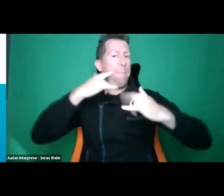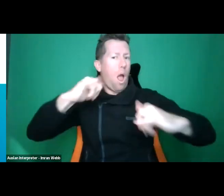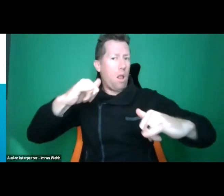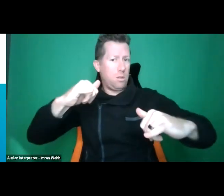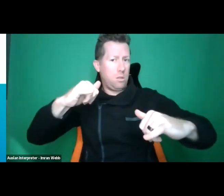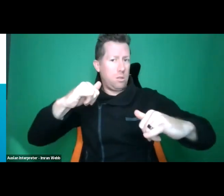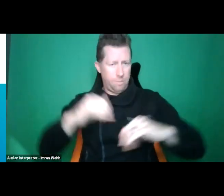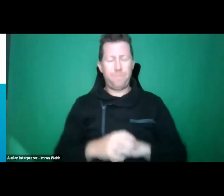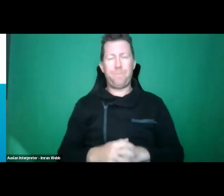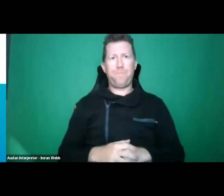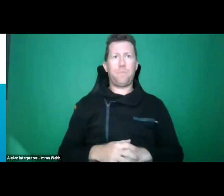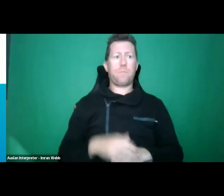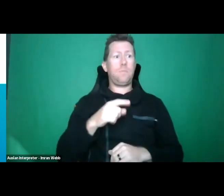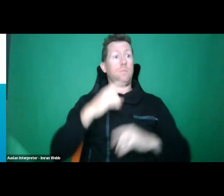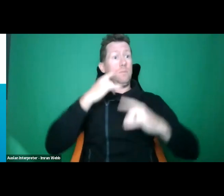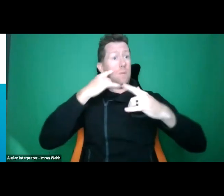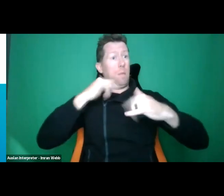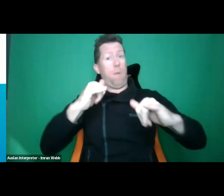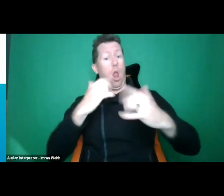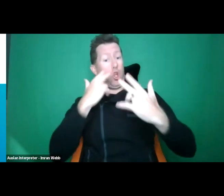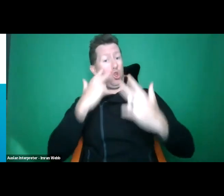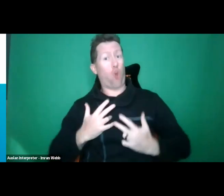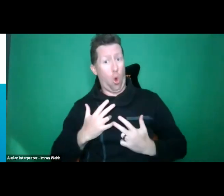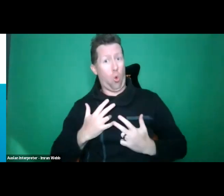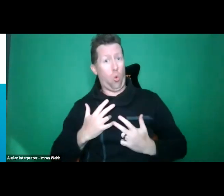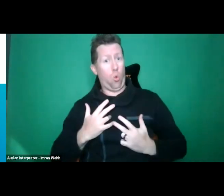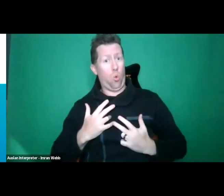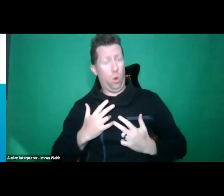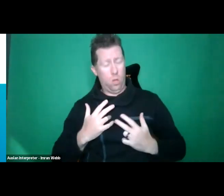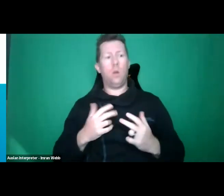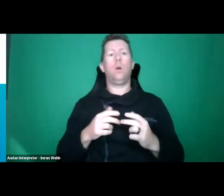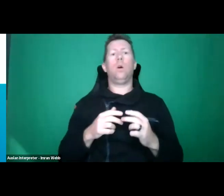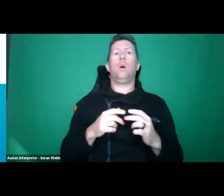and what the pilot revealed was that for people